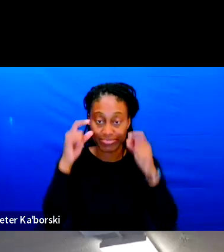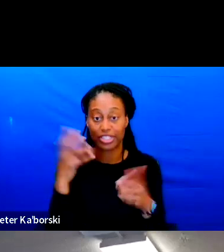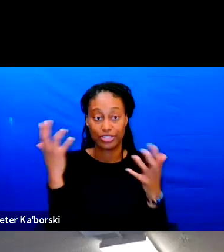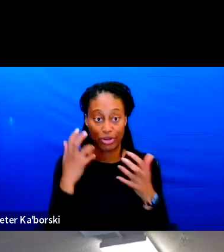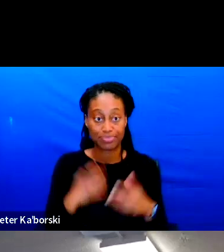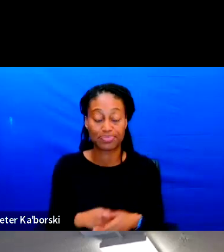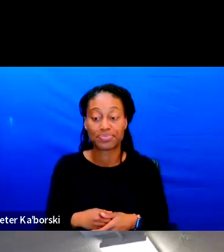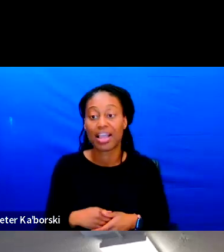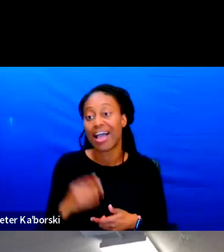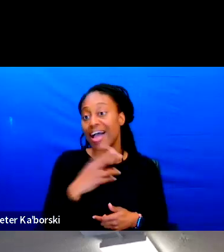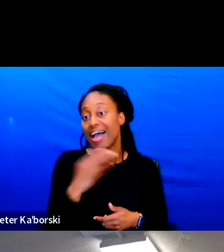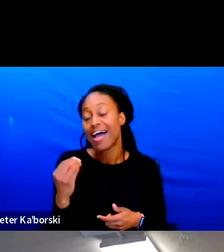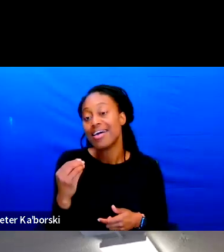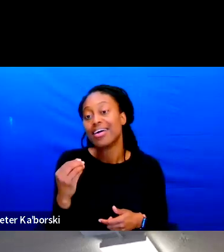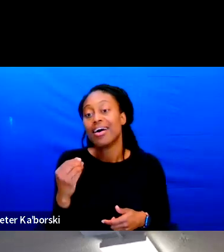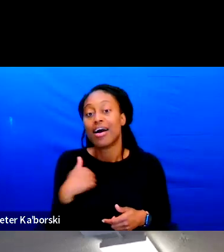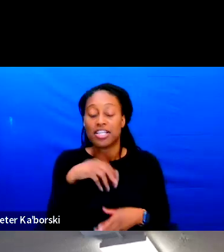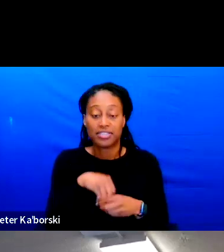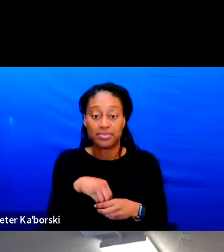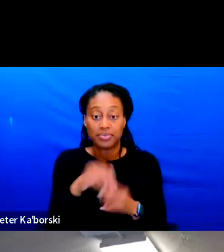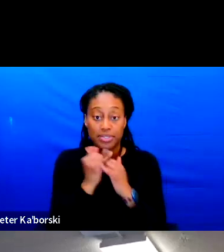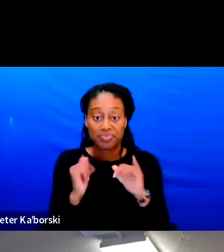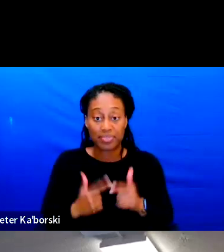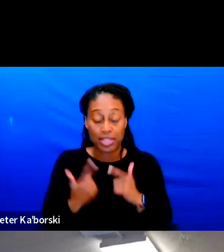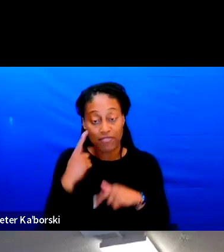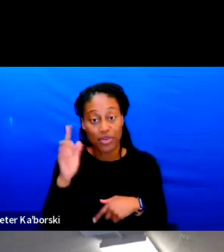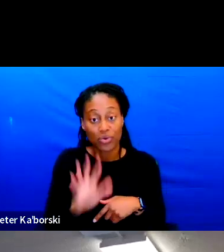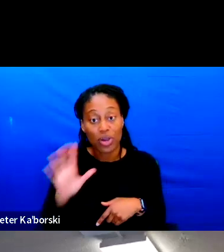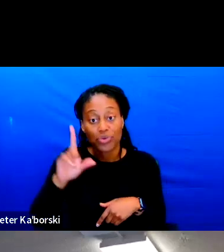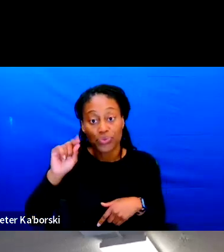Kyle Kleist: I have been in independent living for around 20 years.